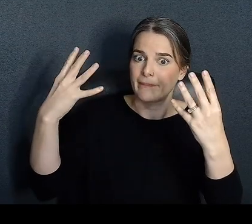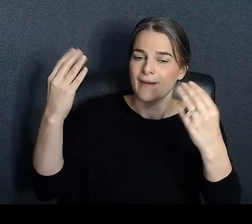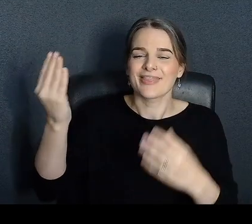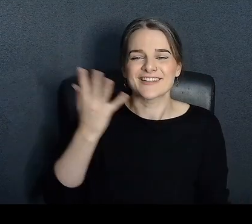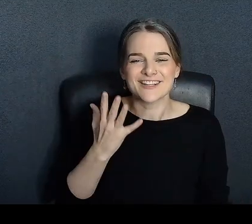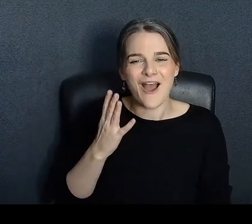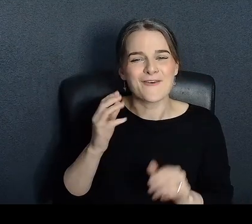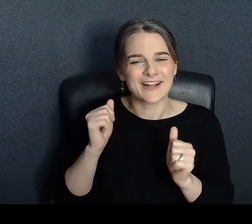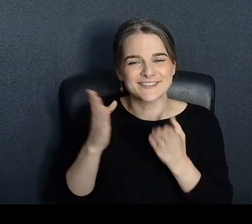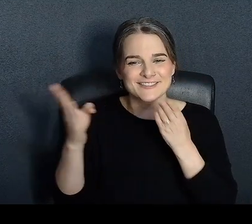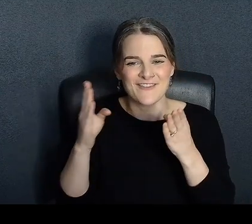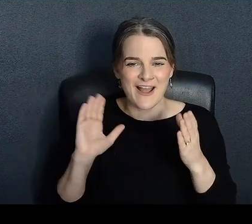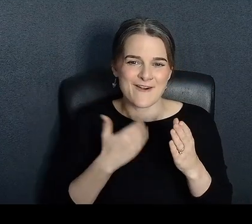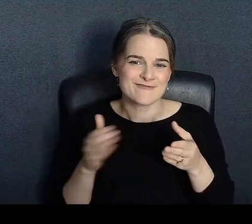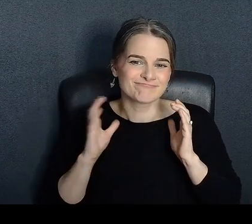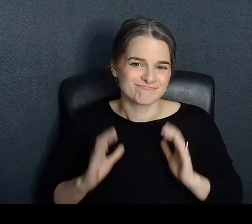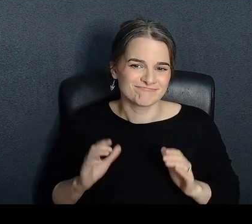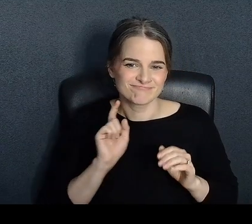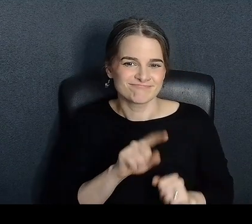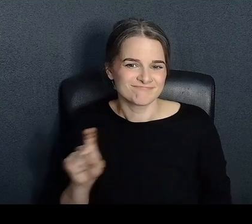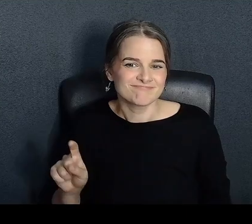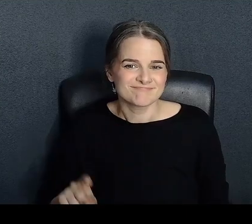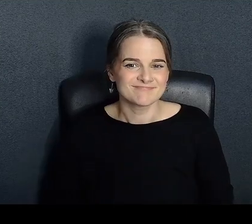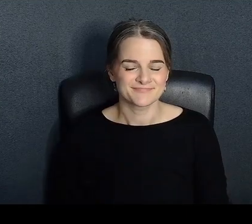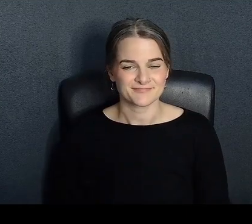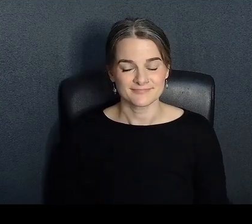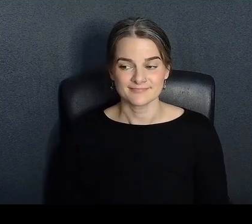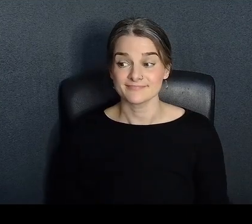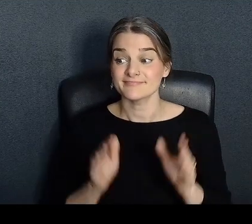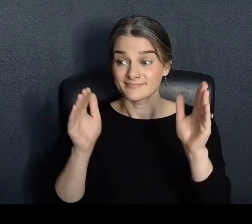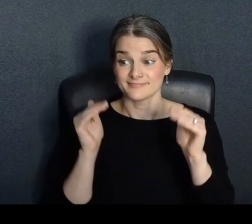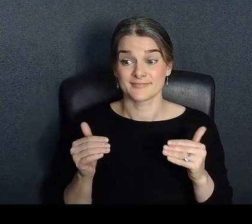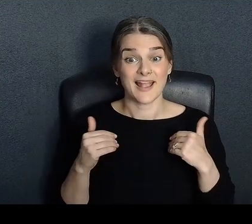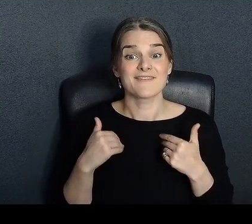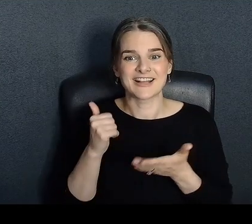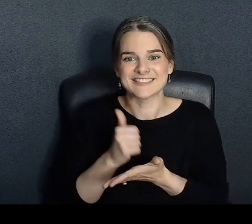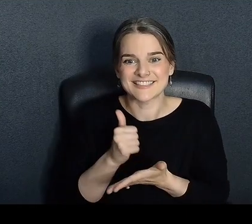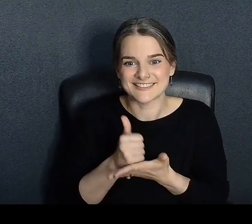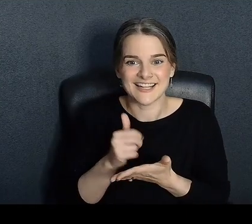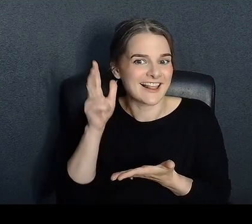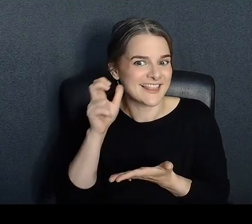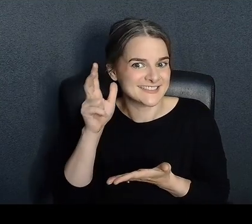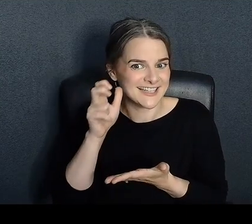So we have our assistive listening devices. And so these are some options.